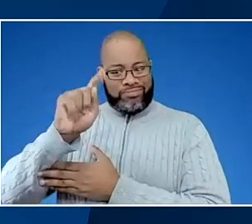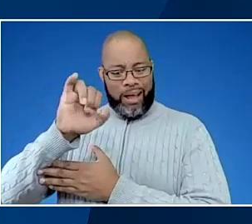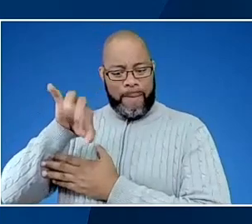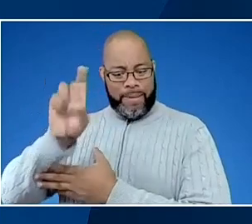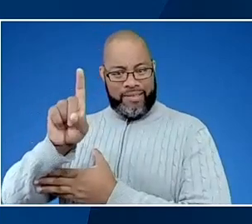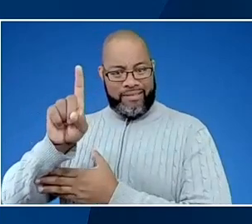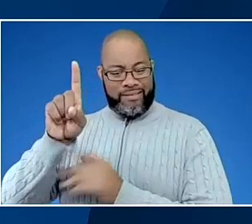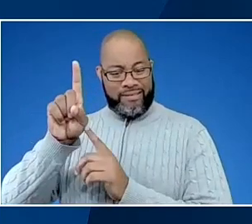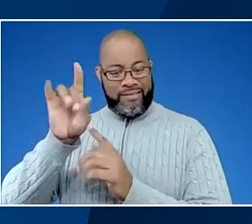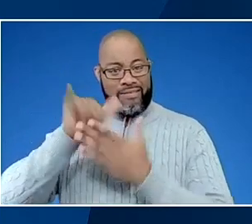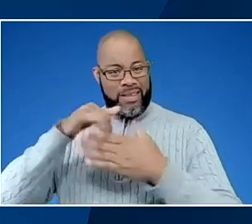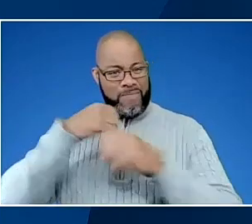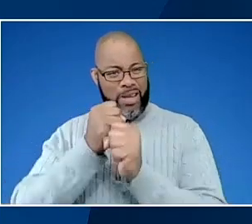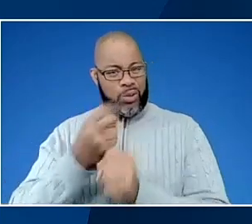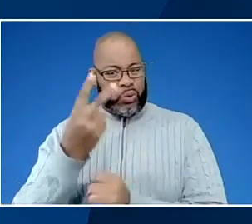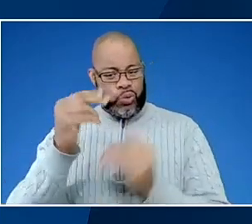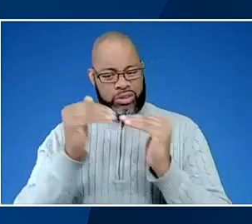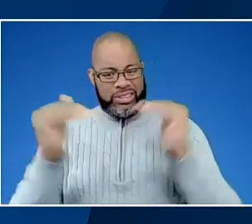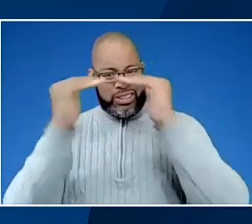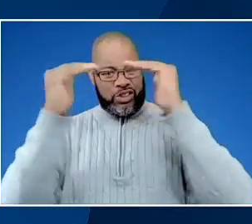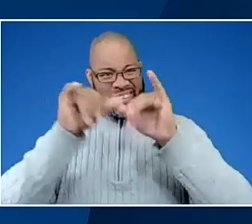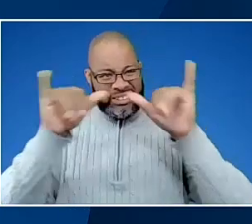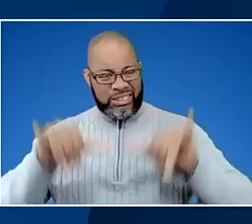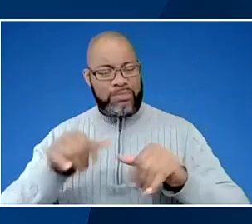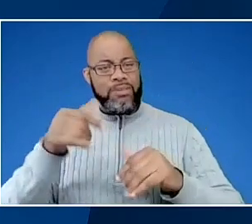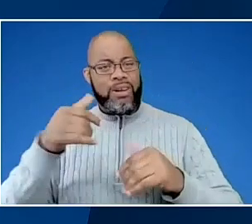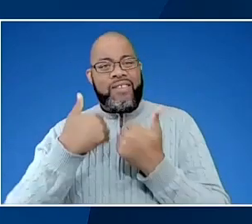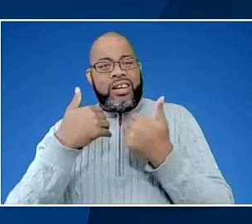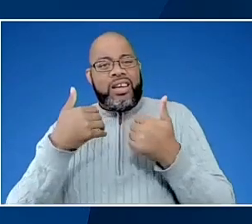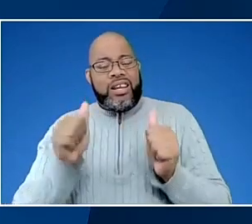creates a two-tiered system, is there any